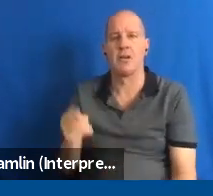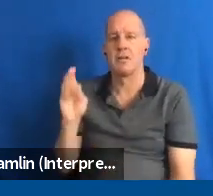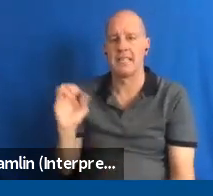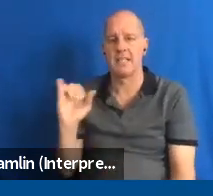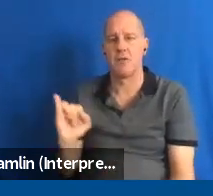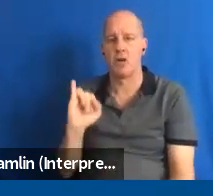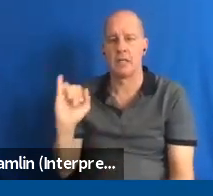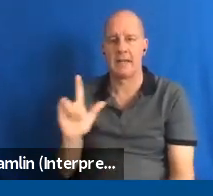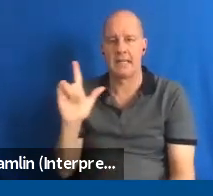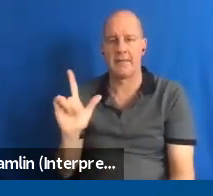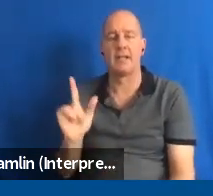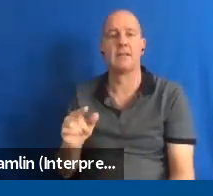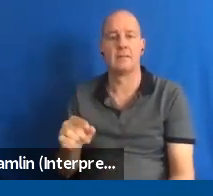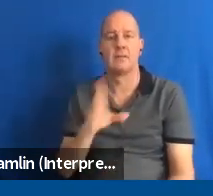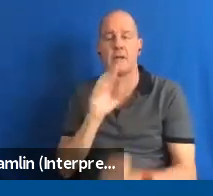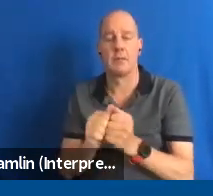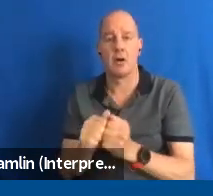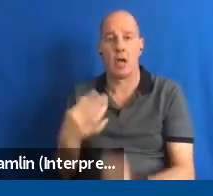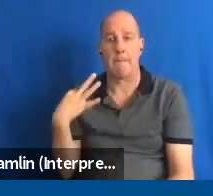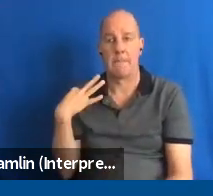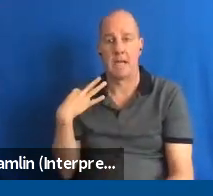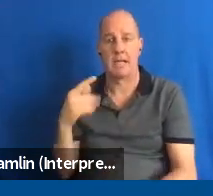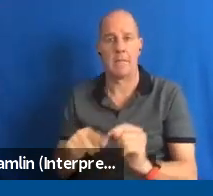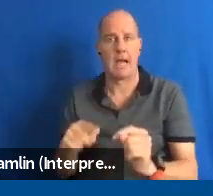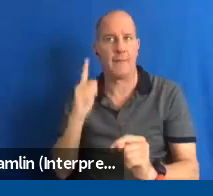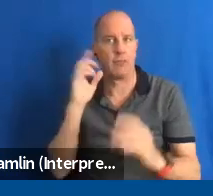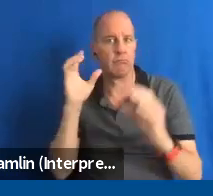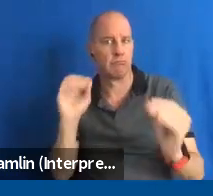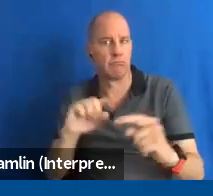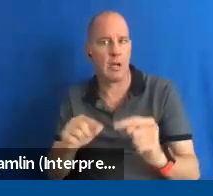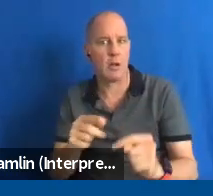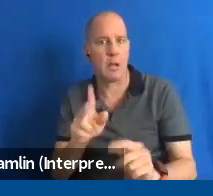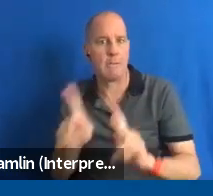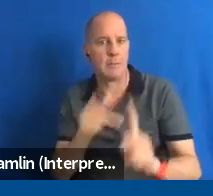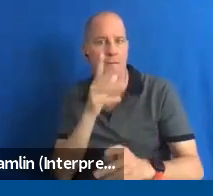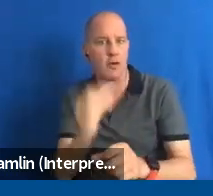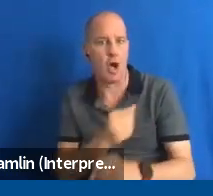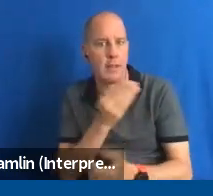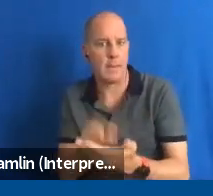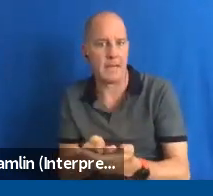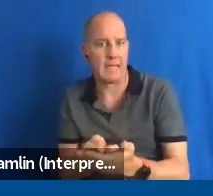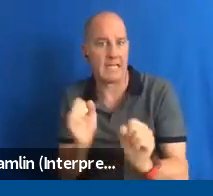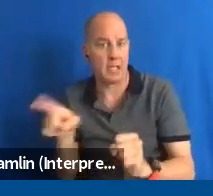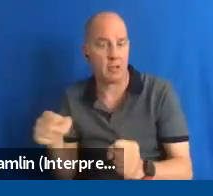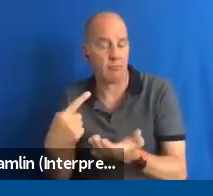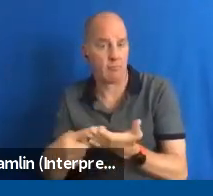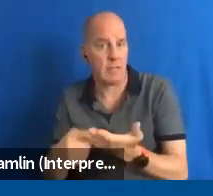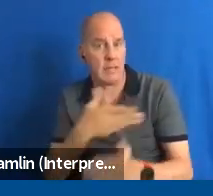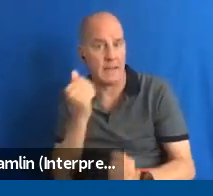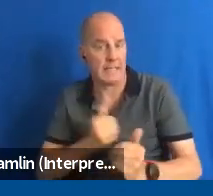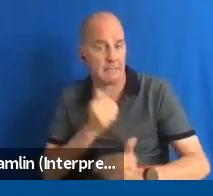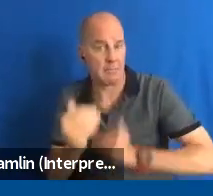applying, but I haven't heard that any have gotten it. Can you talk about the best process for this?